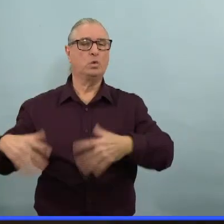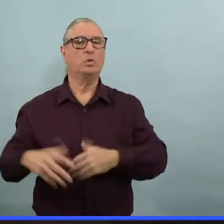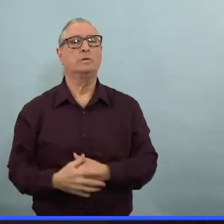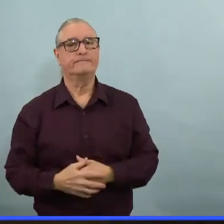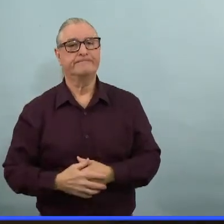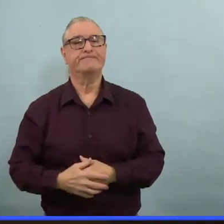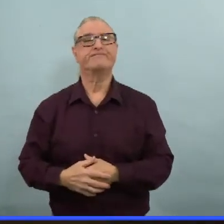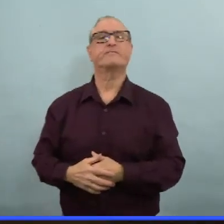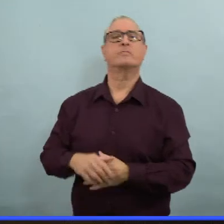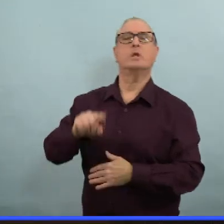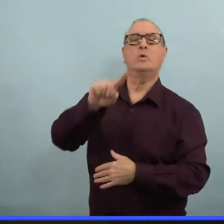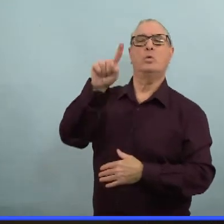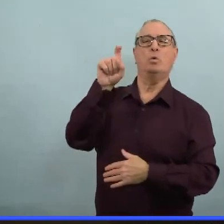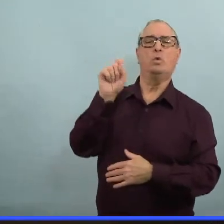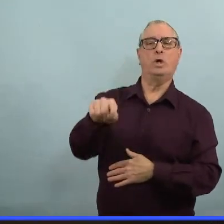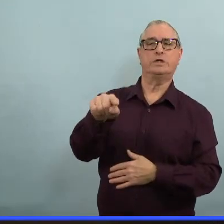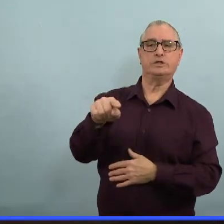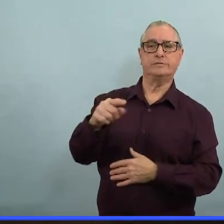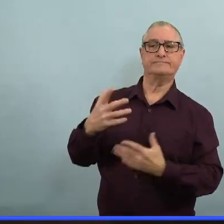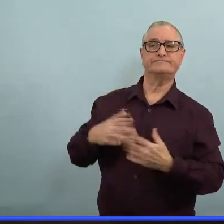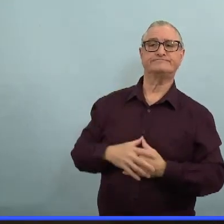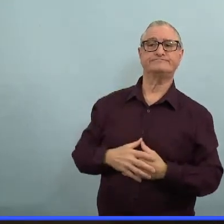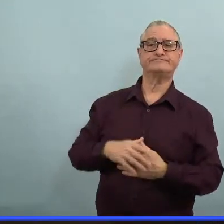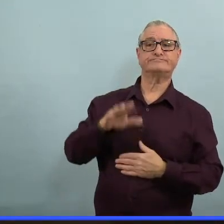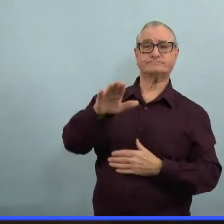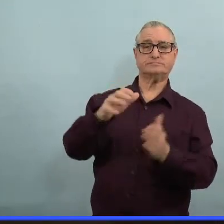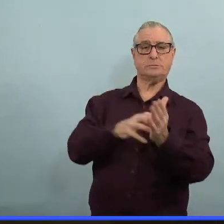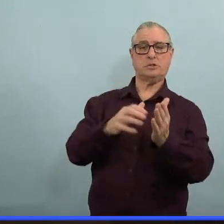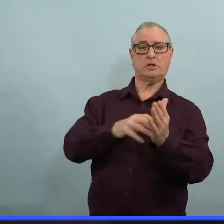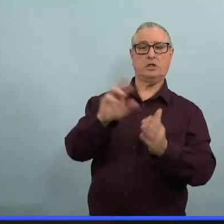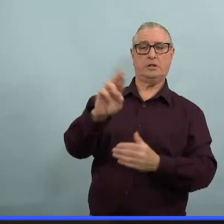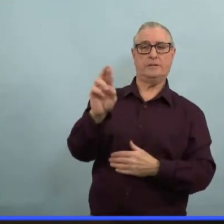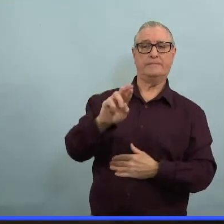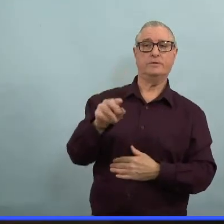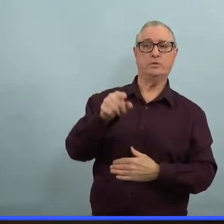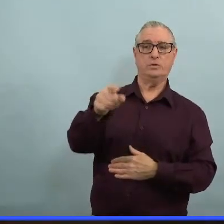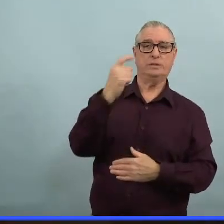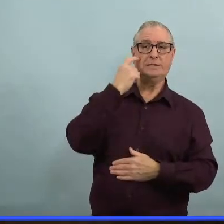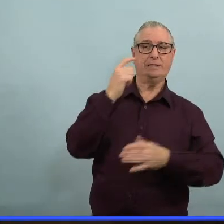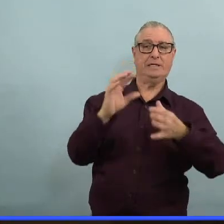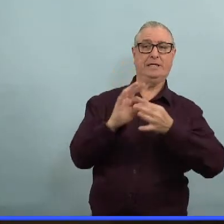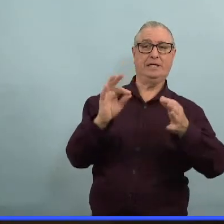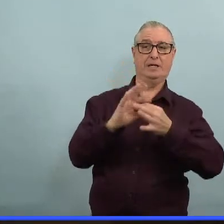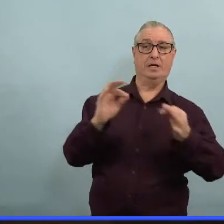covet is a systemic illness and it causes a lot and exacerbates other problems they also say that